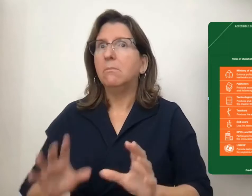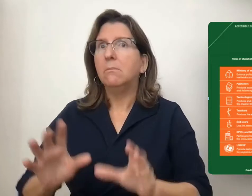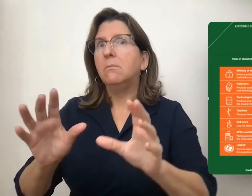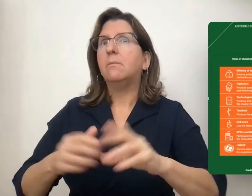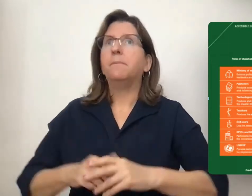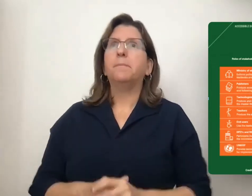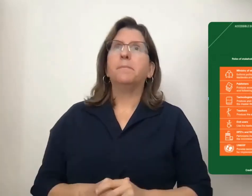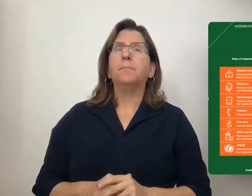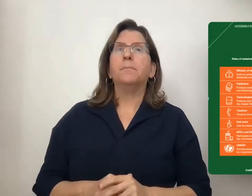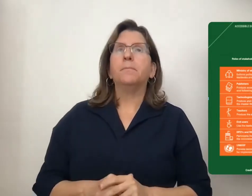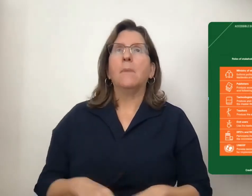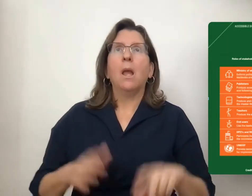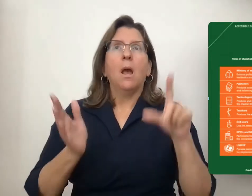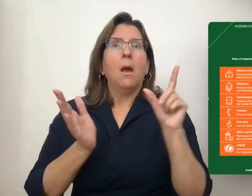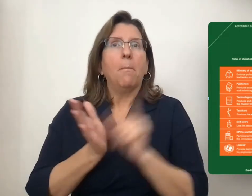to determine who can use resources, and how they can be used.